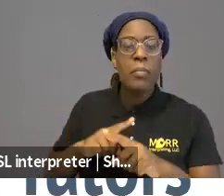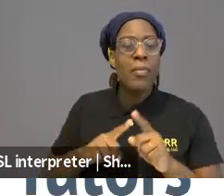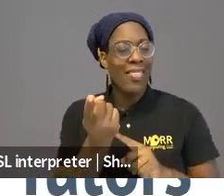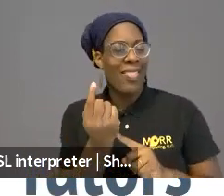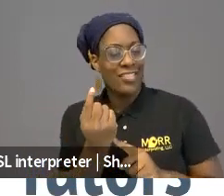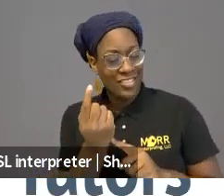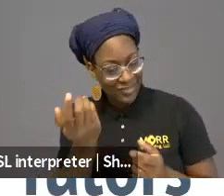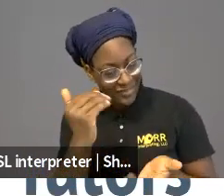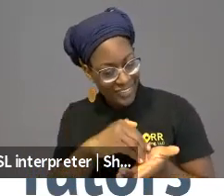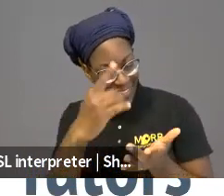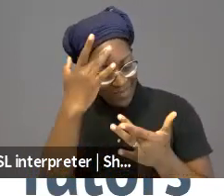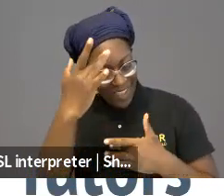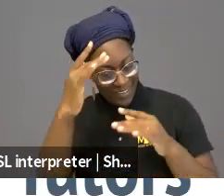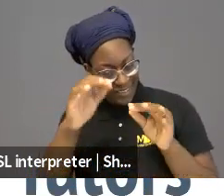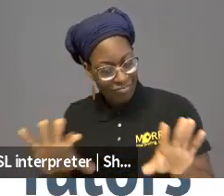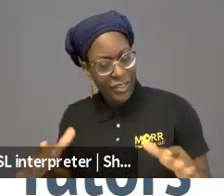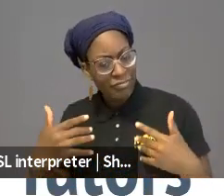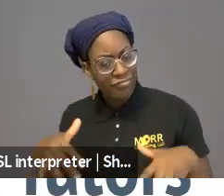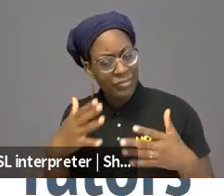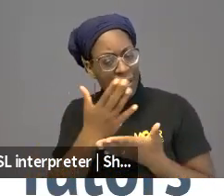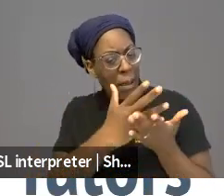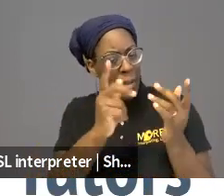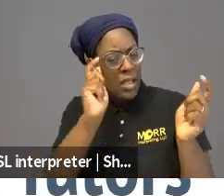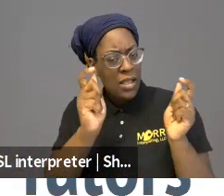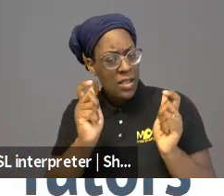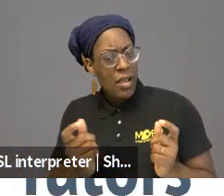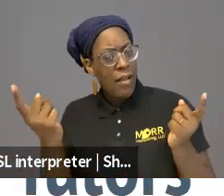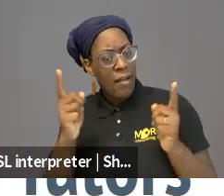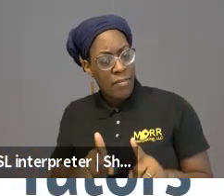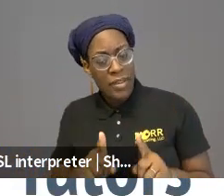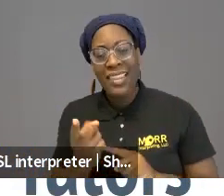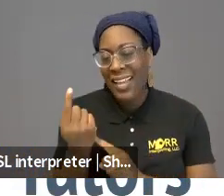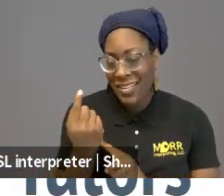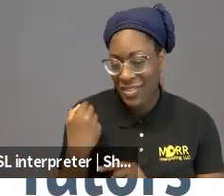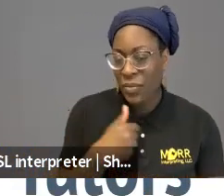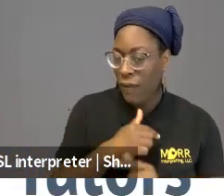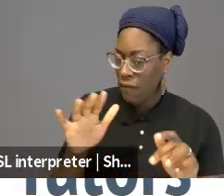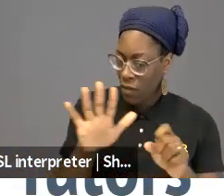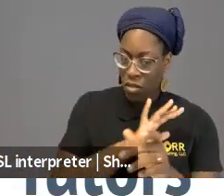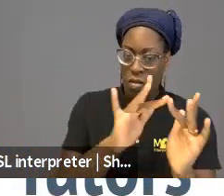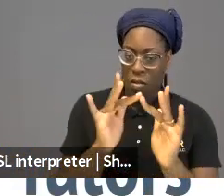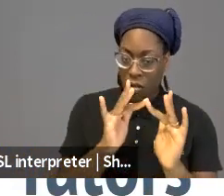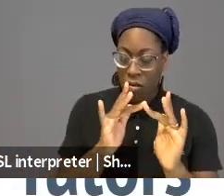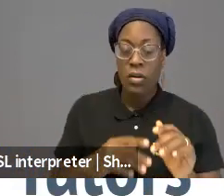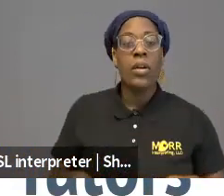we were fully online last year. My new group of tutors would be entering the Fall semester